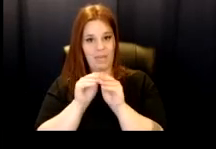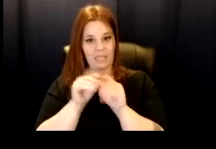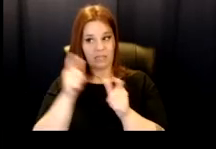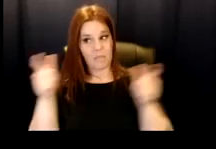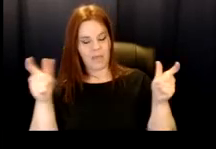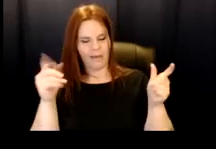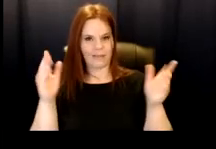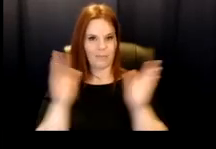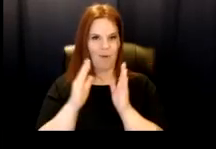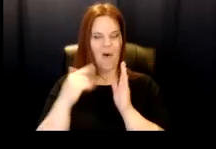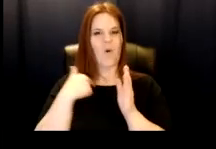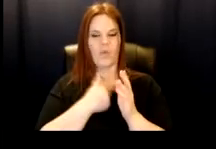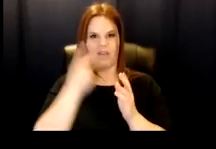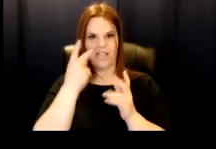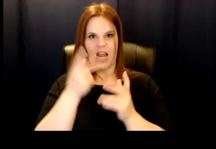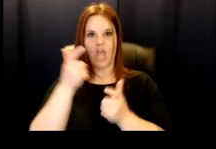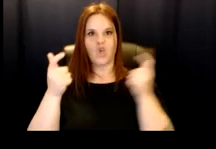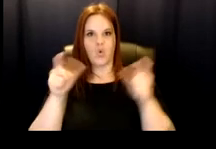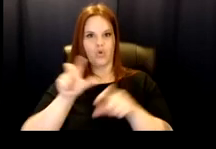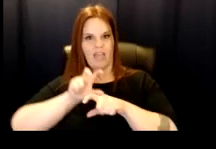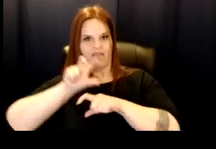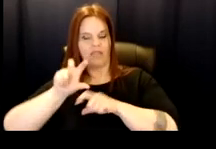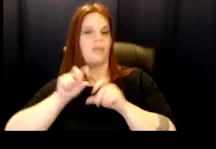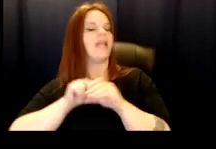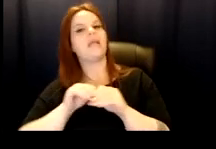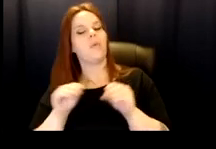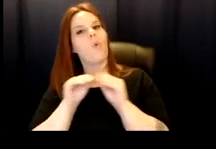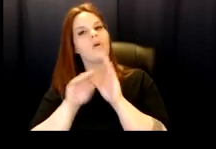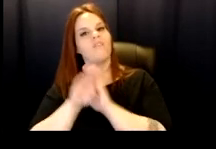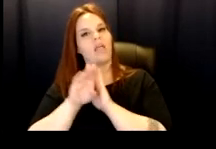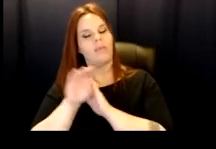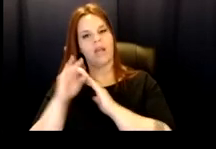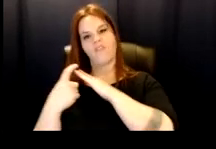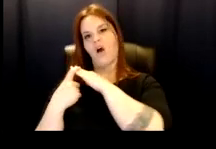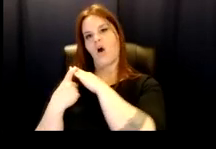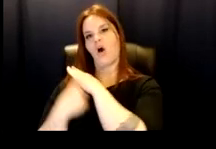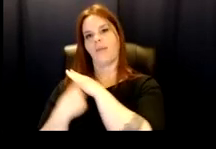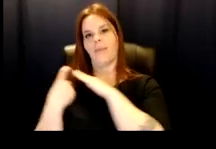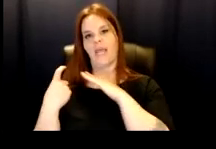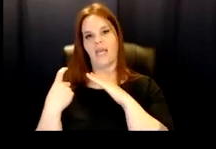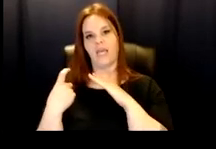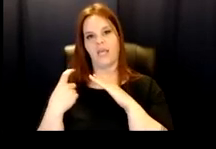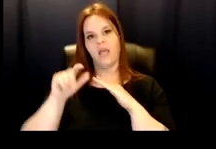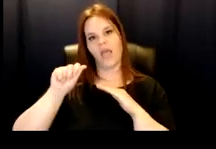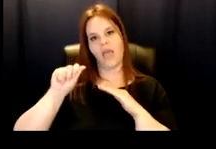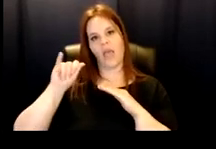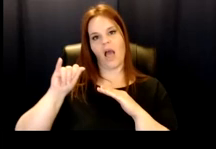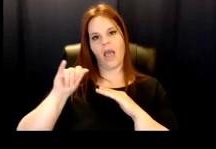a huge investment in the further development of automated AI captions which has meant more